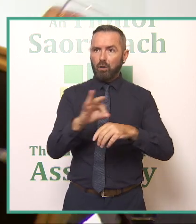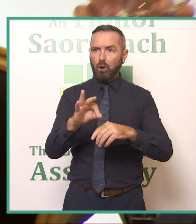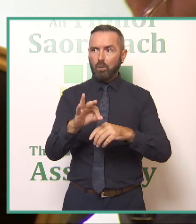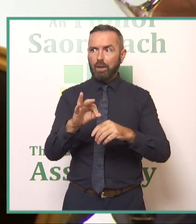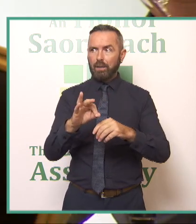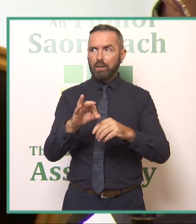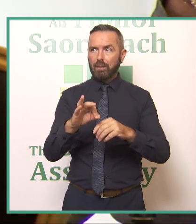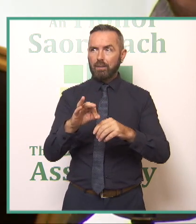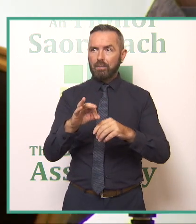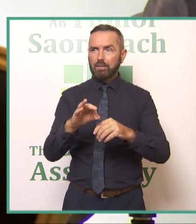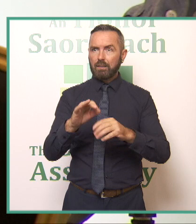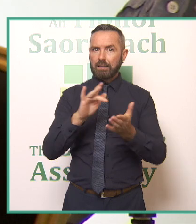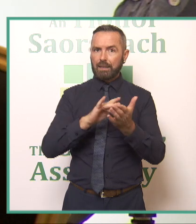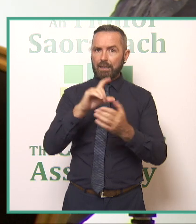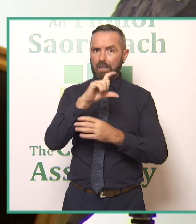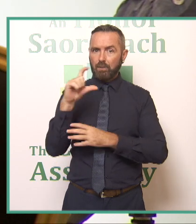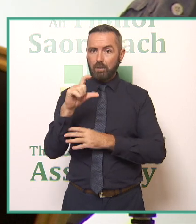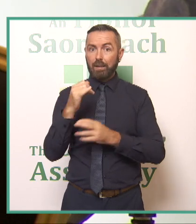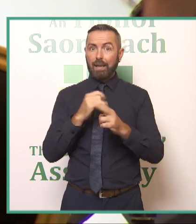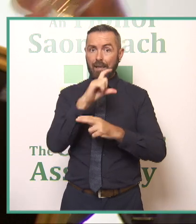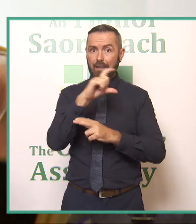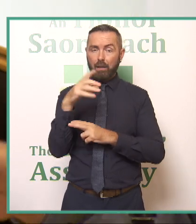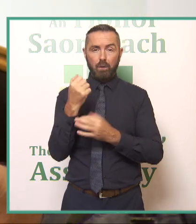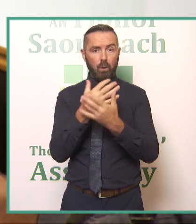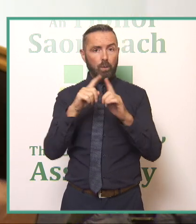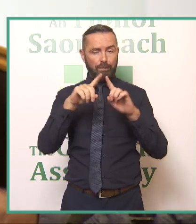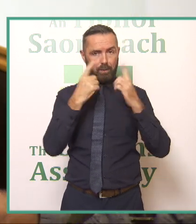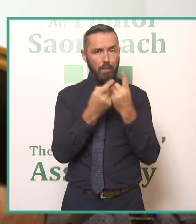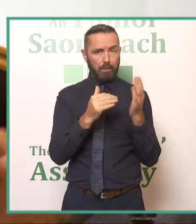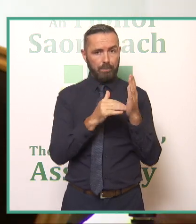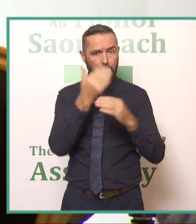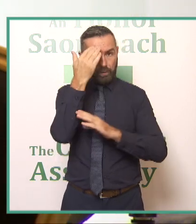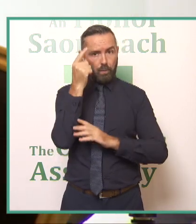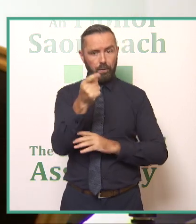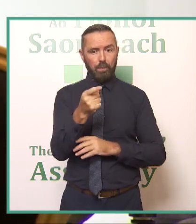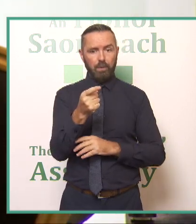within different within councils you have a lot of different departments and this has offered